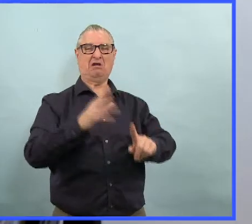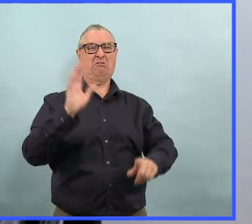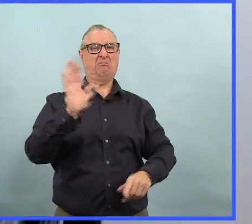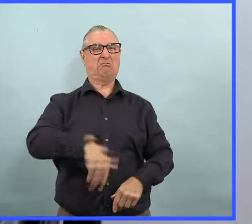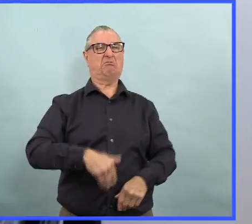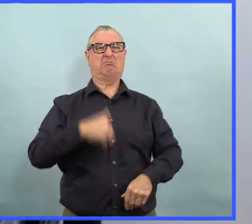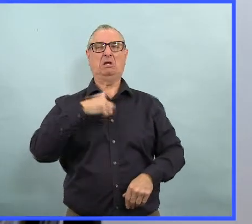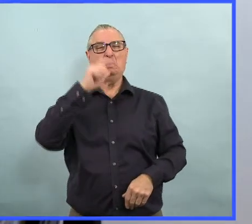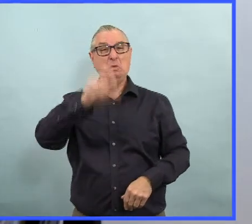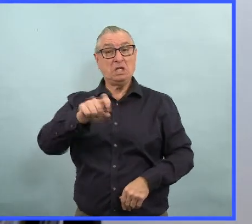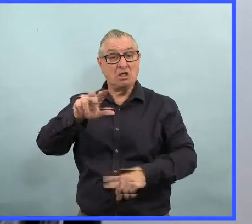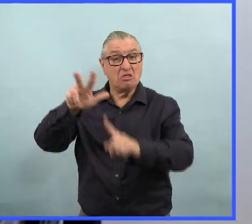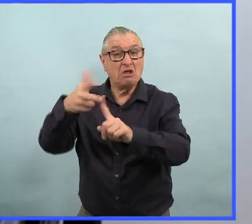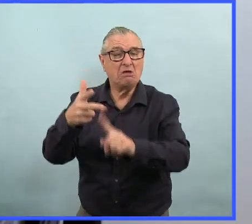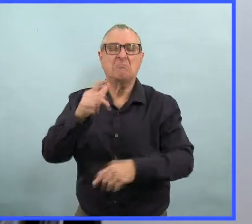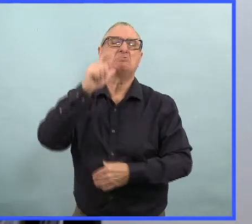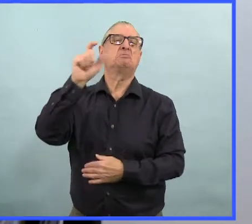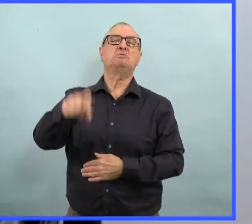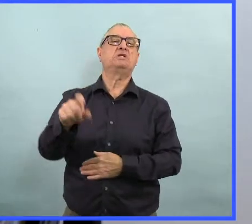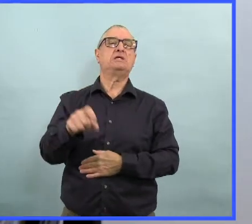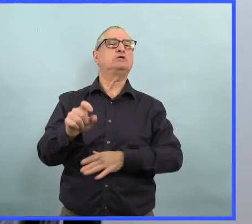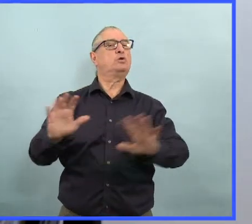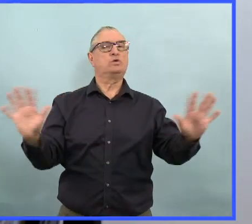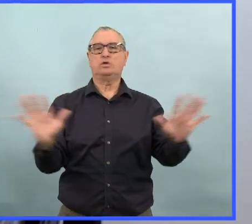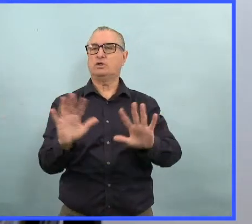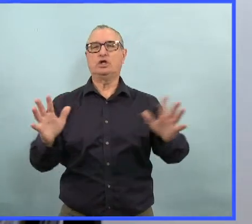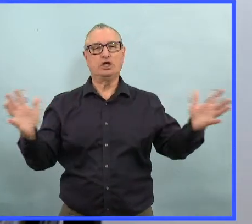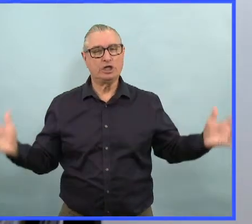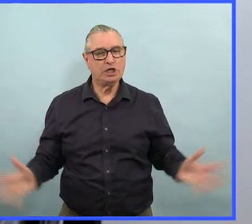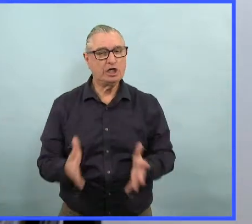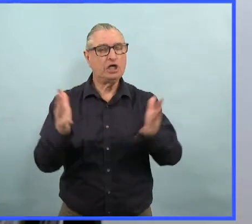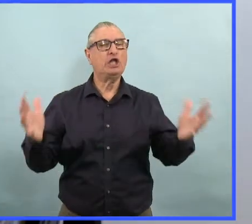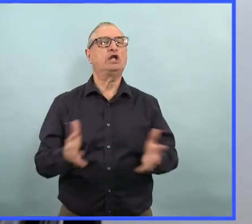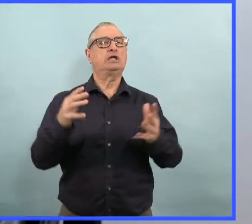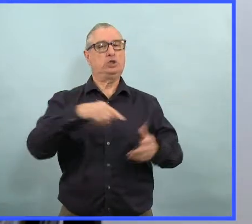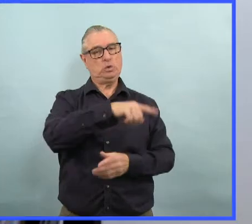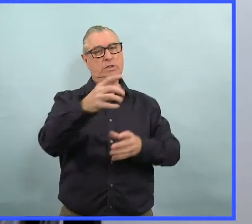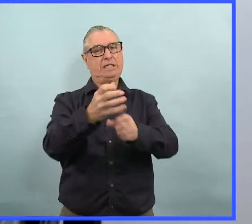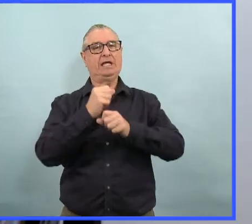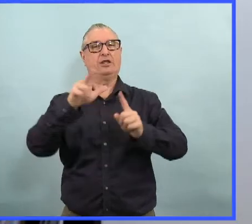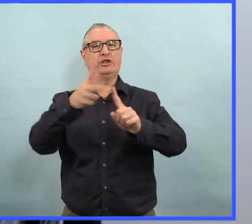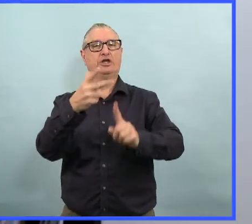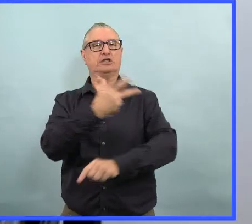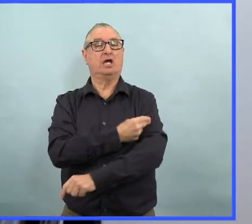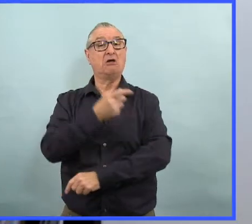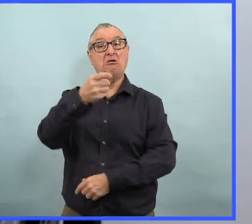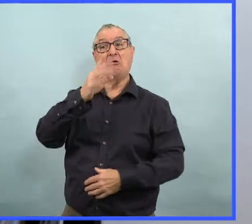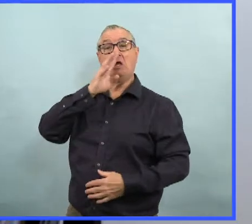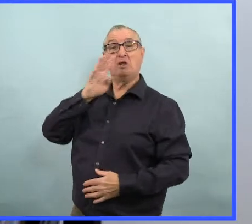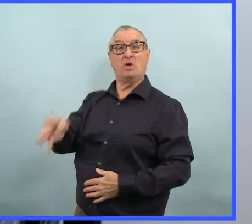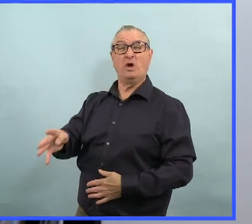but we really can't ignore what we're seeing in the hospitals once you hit the age of 50 your